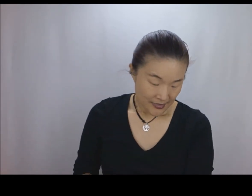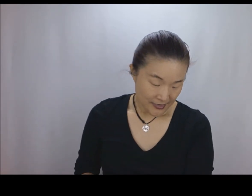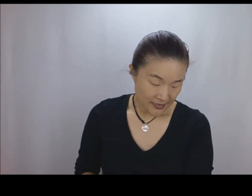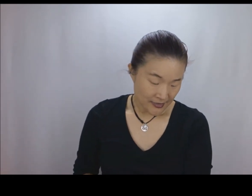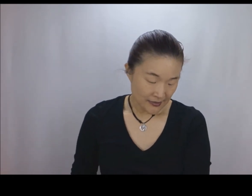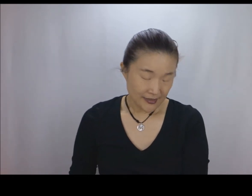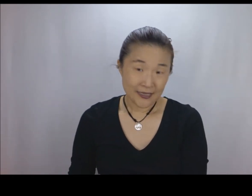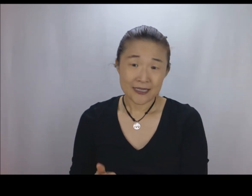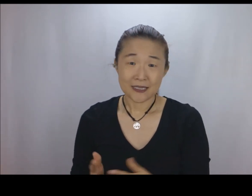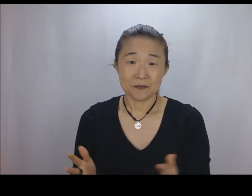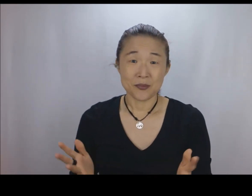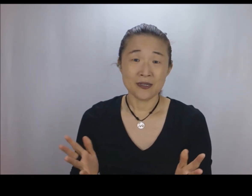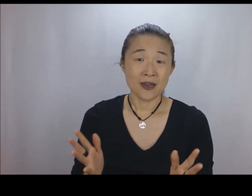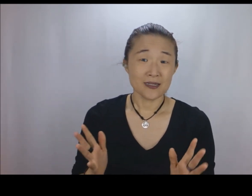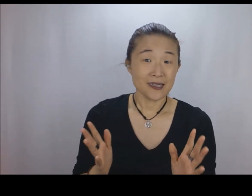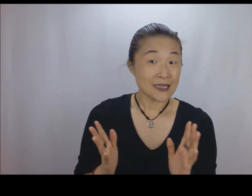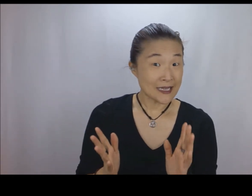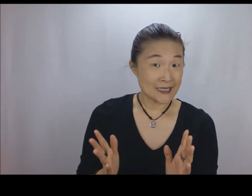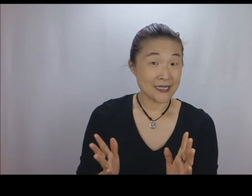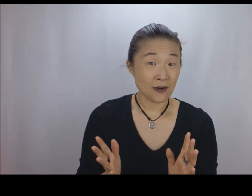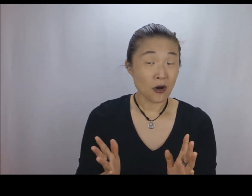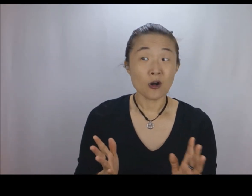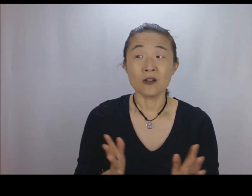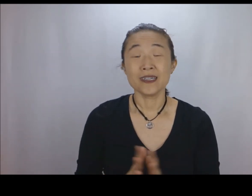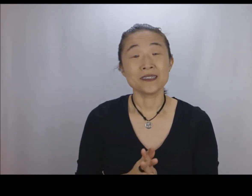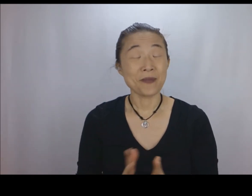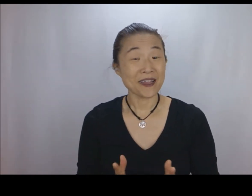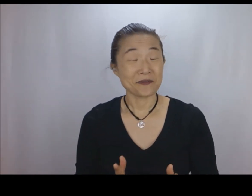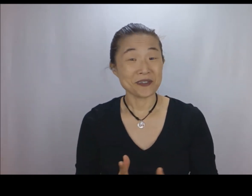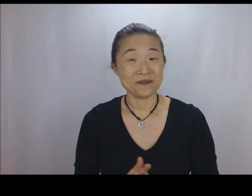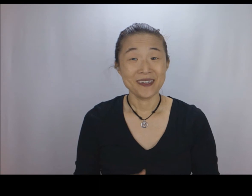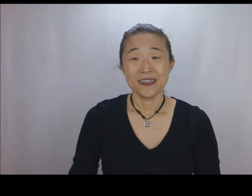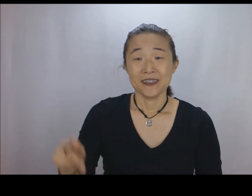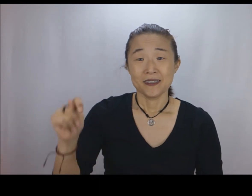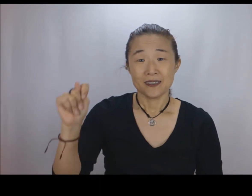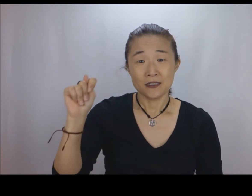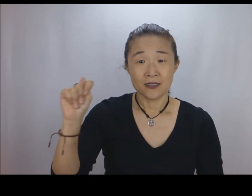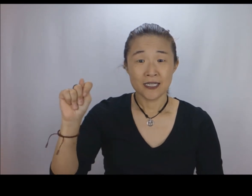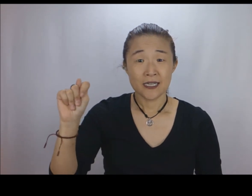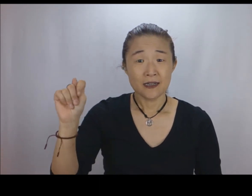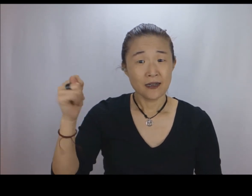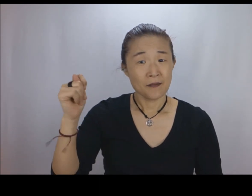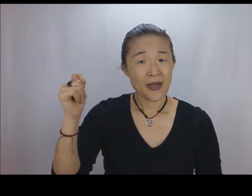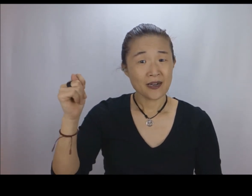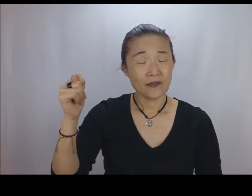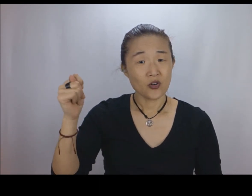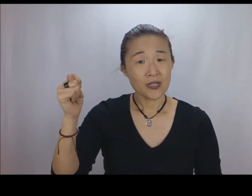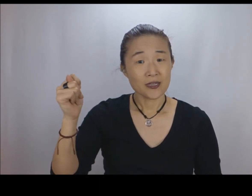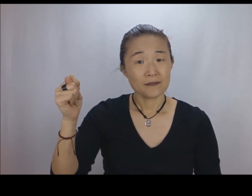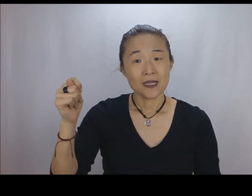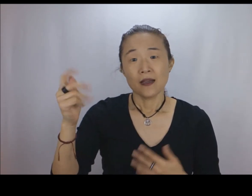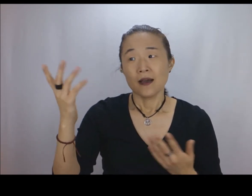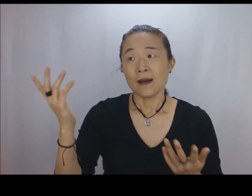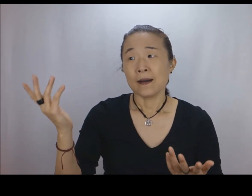And then last but not least, at all is bathroom. Do a "T" and back and forth.